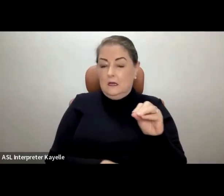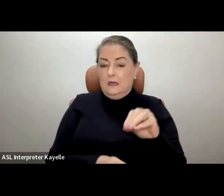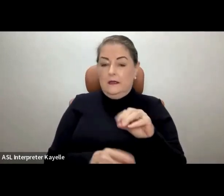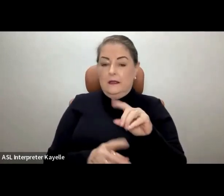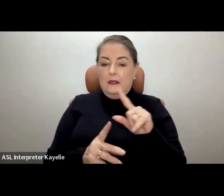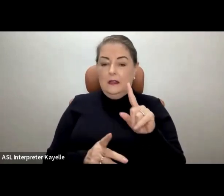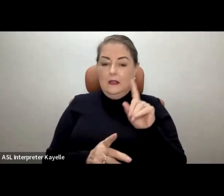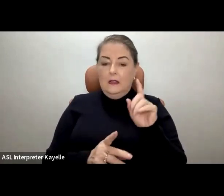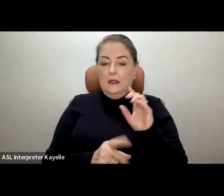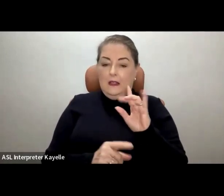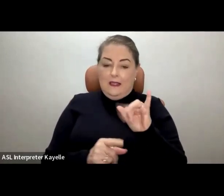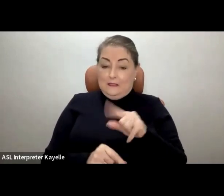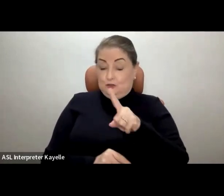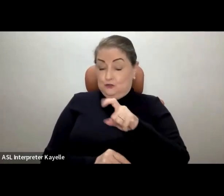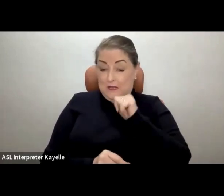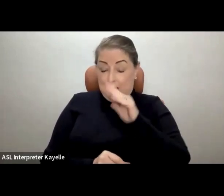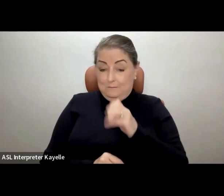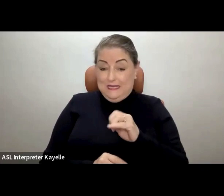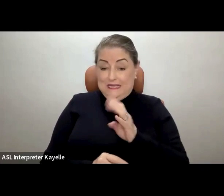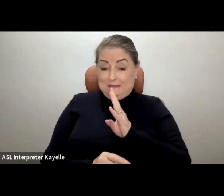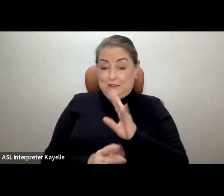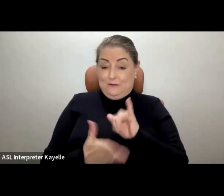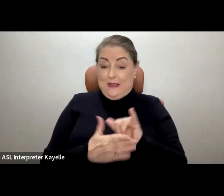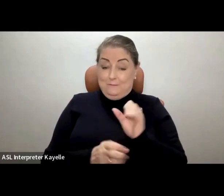you see the film. But it was really about someone who had